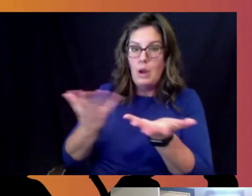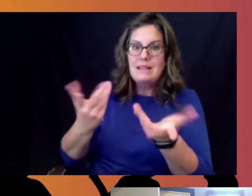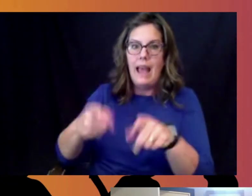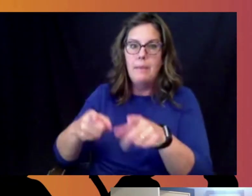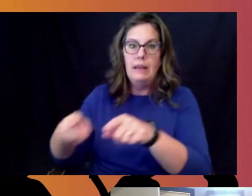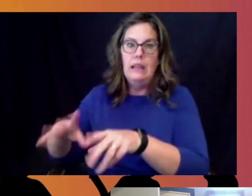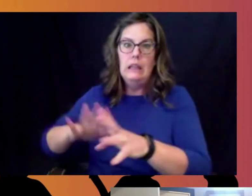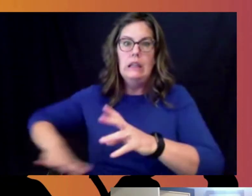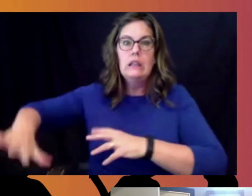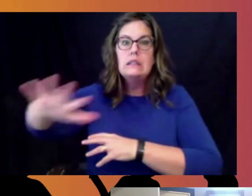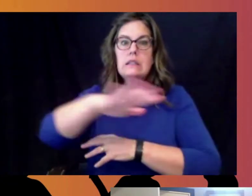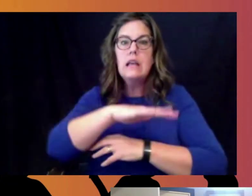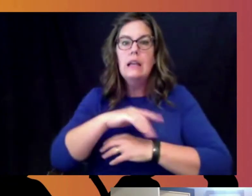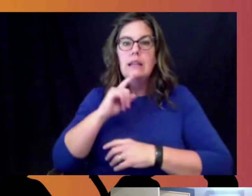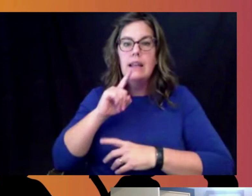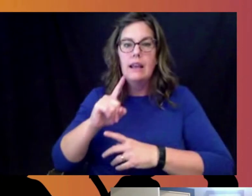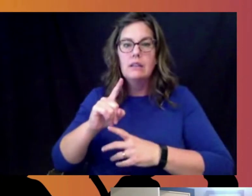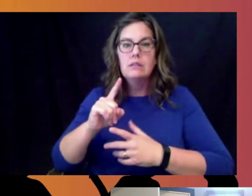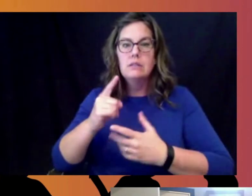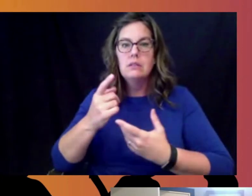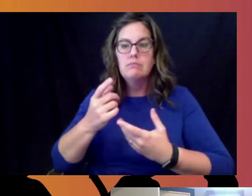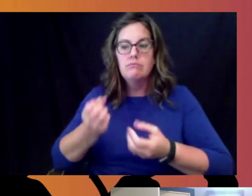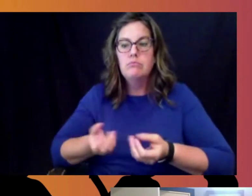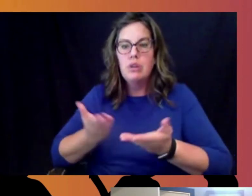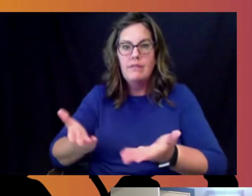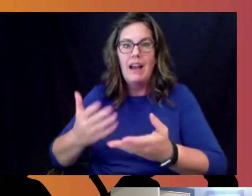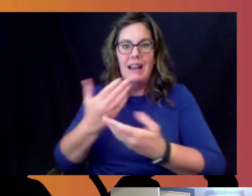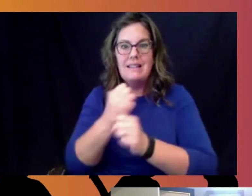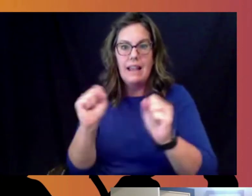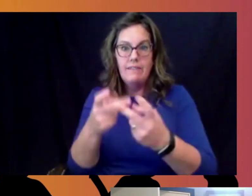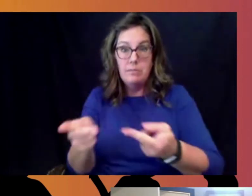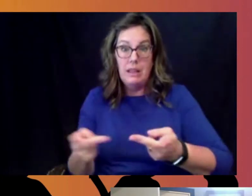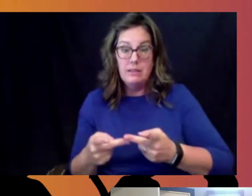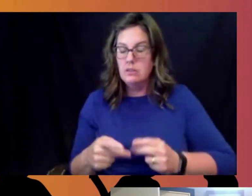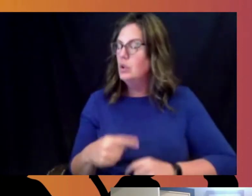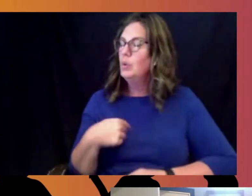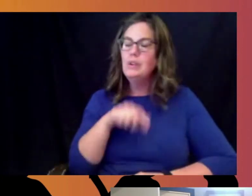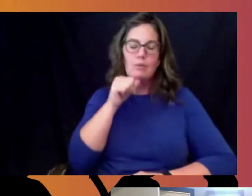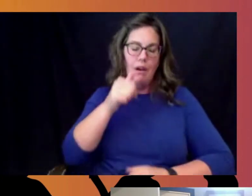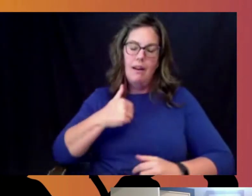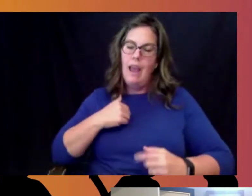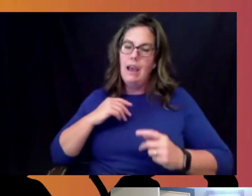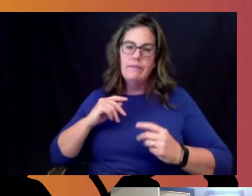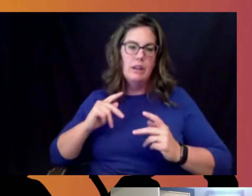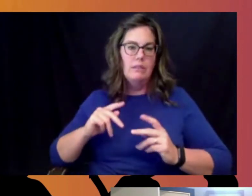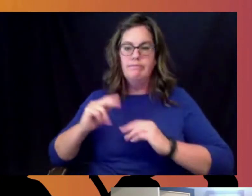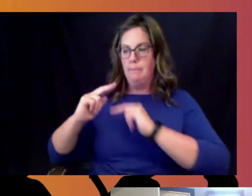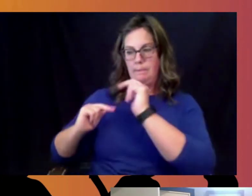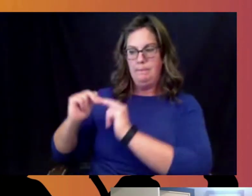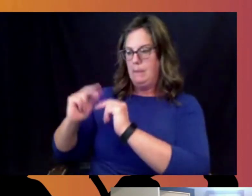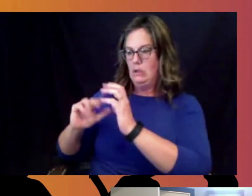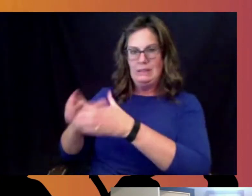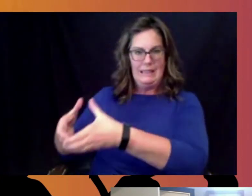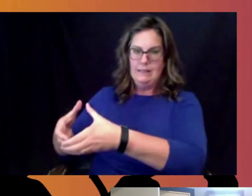do you do for them so we don't have a physical center we have a collective we have a collective